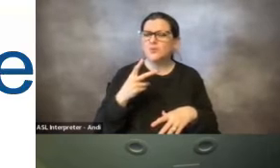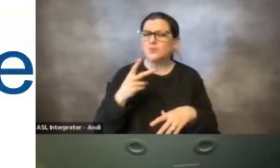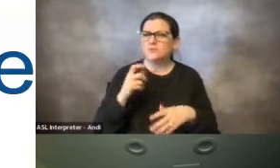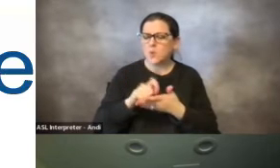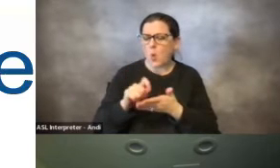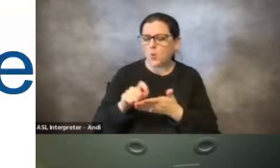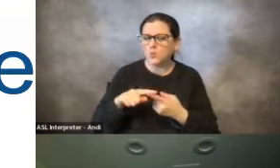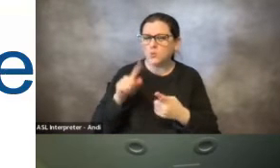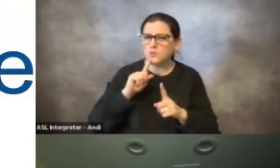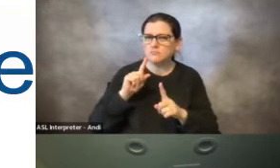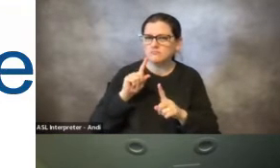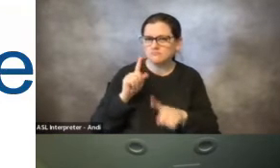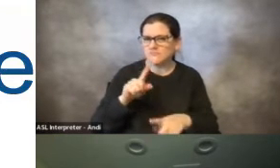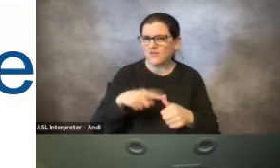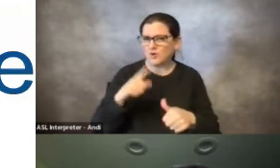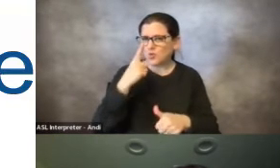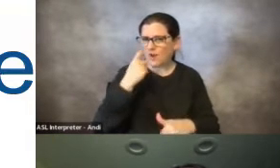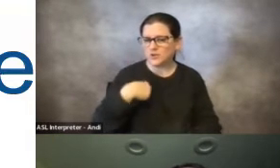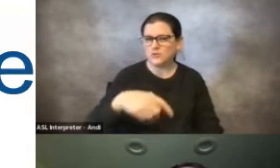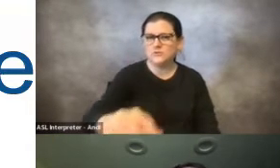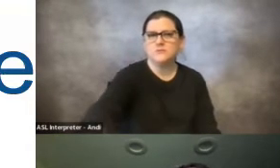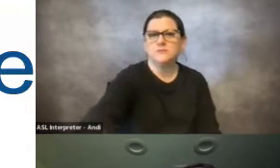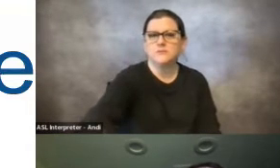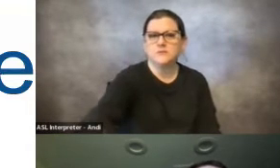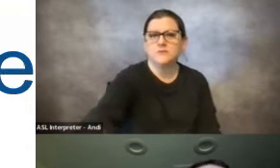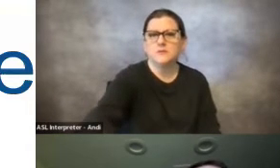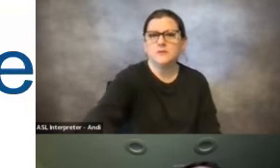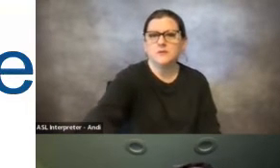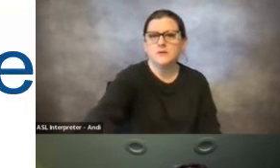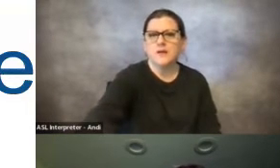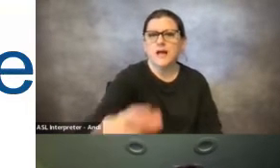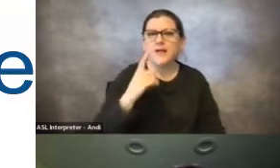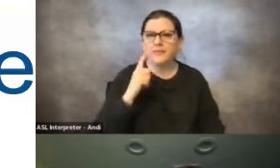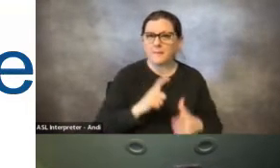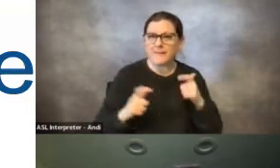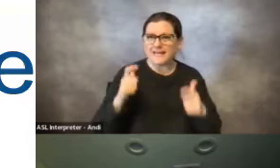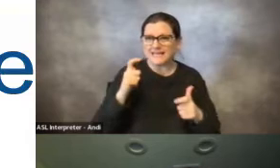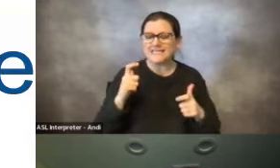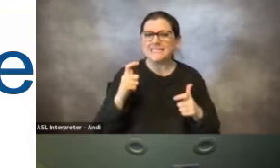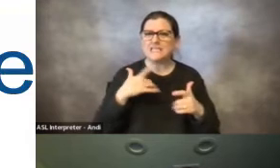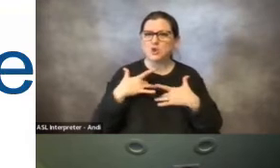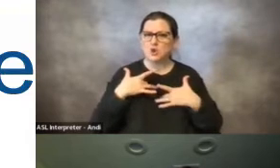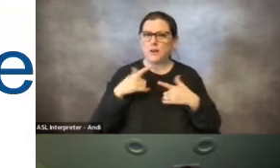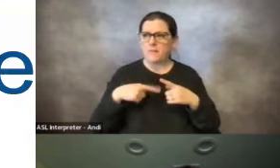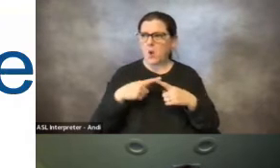the biggest thing is that the concern of the fear about the unknown, right, it's what might happen, you know, I know what